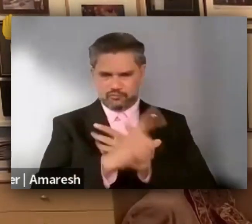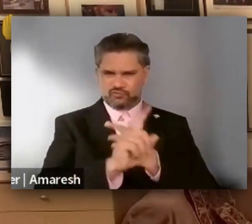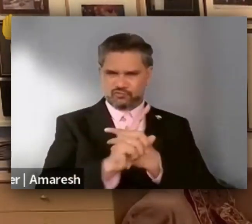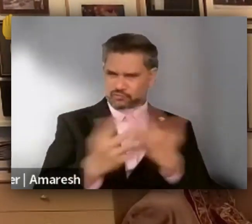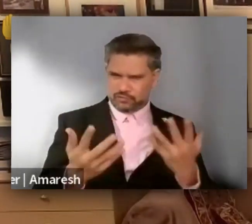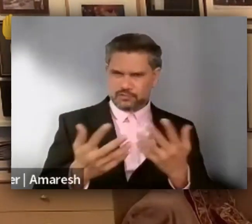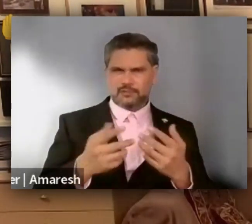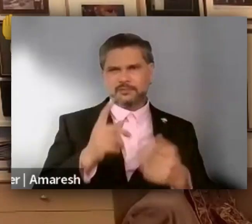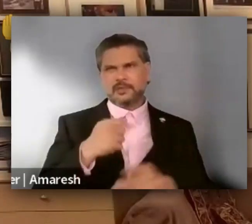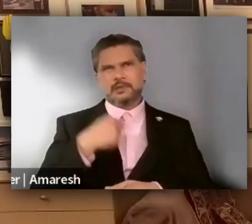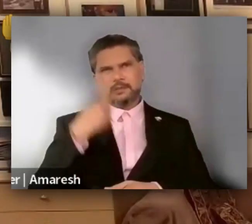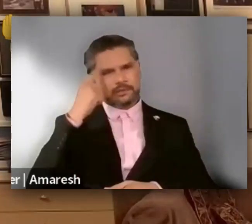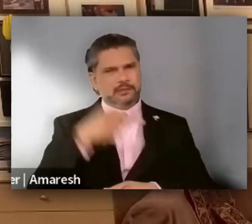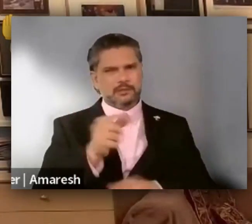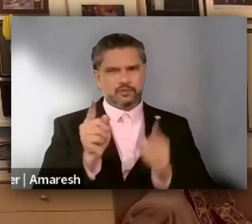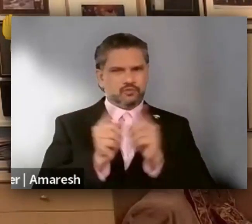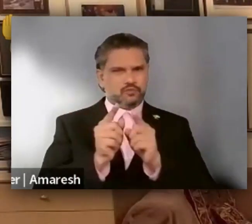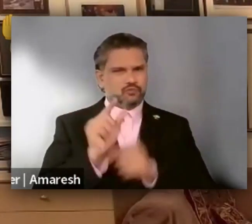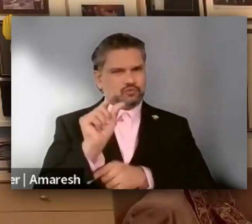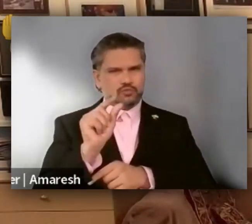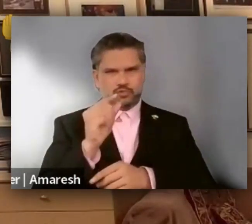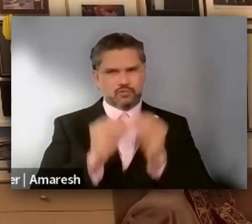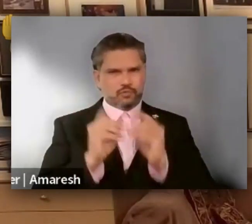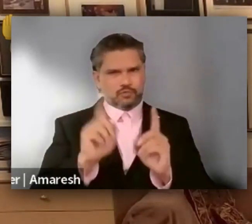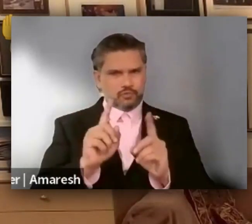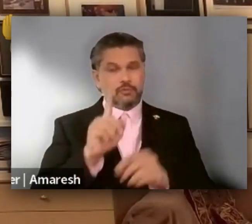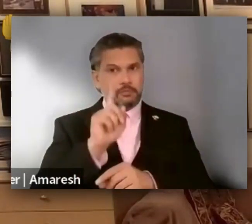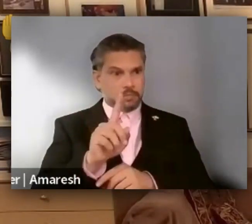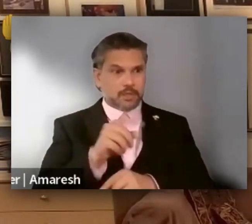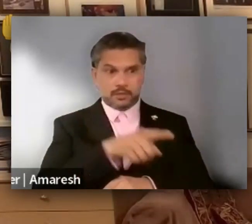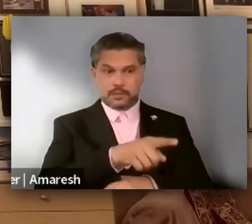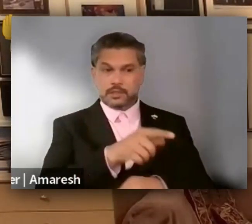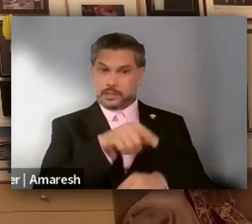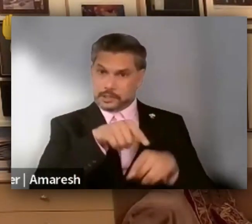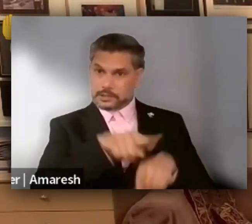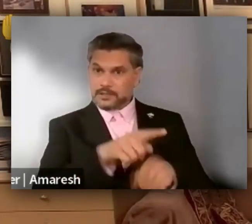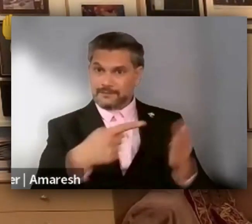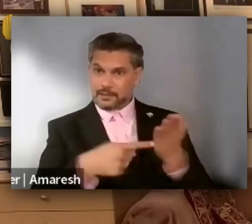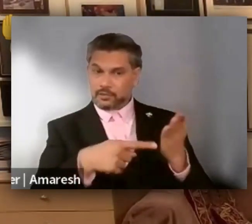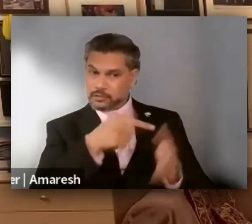So, I don't suggest this is a trivial problem to solve, but it will make a big difference if our